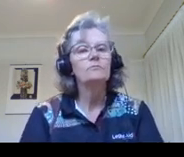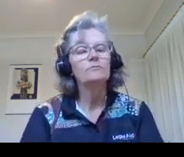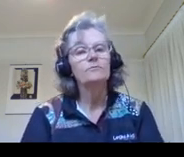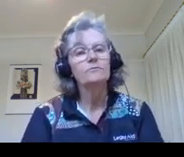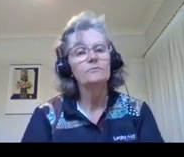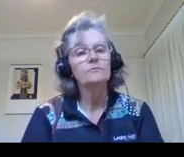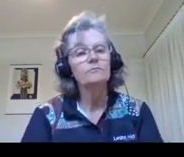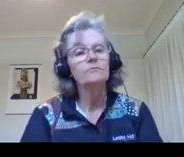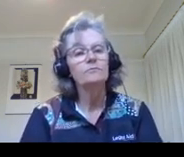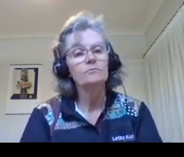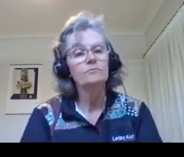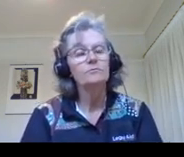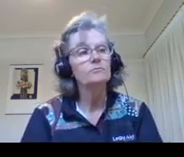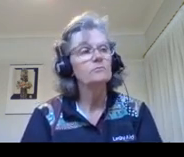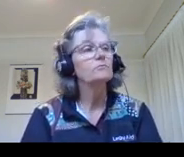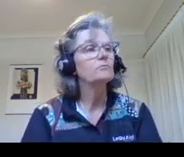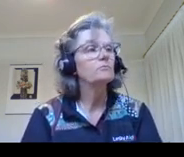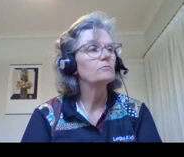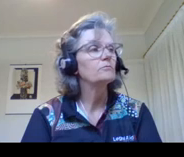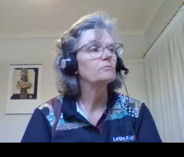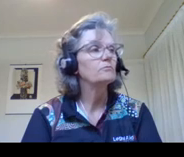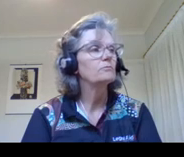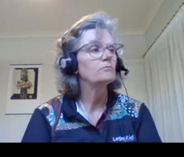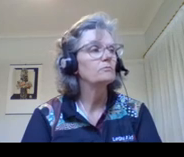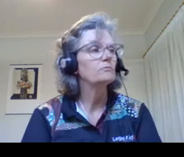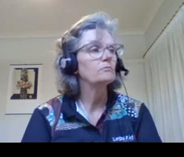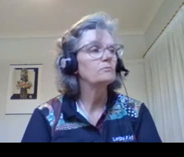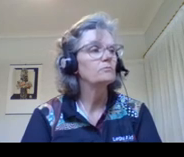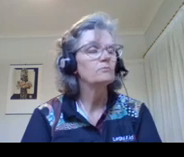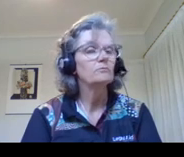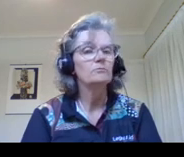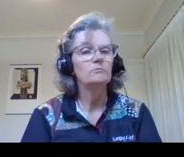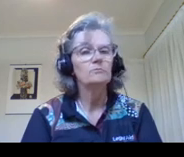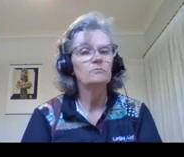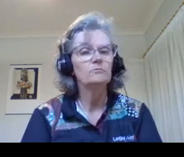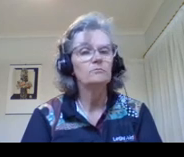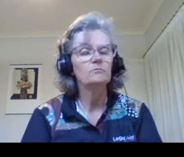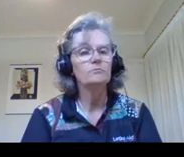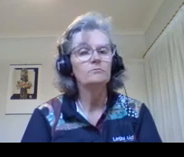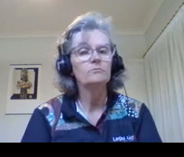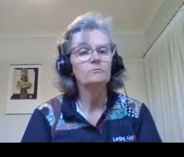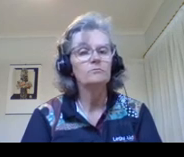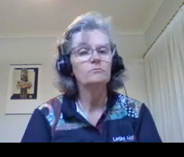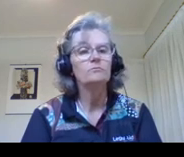and utility bills so if you have 100 points you could essentially go and open a Centrelink account